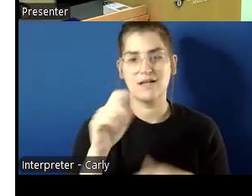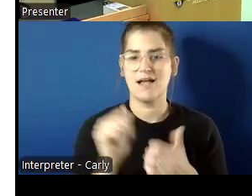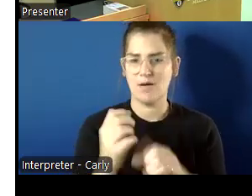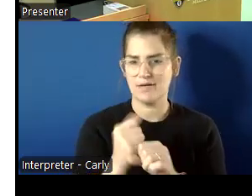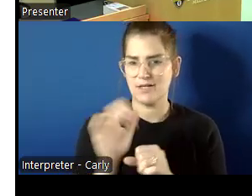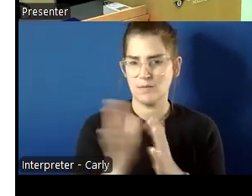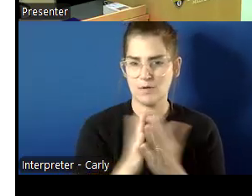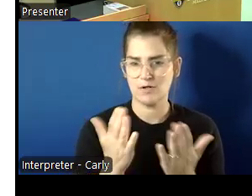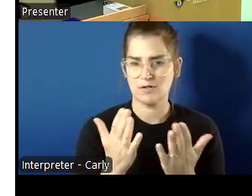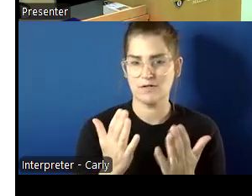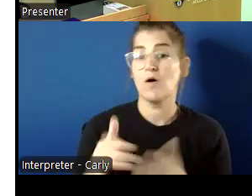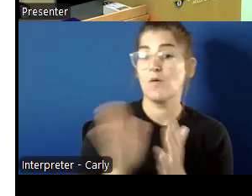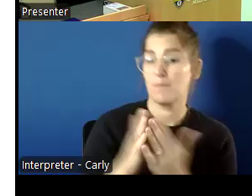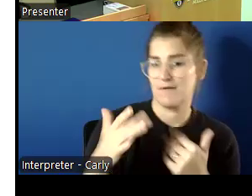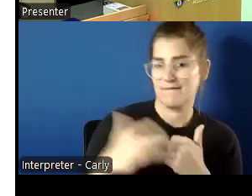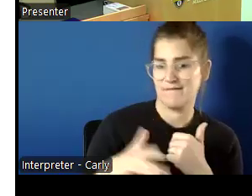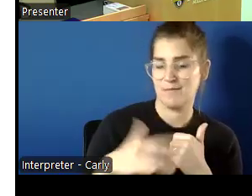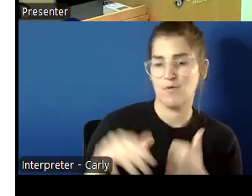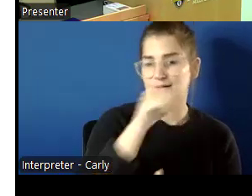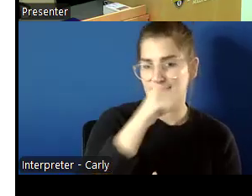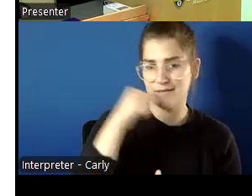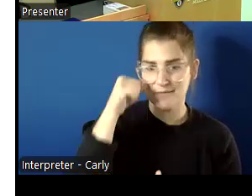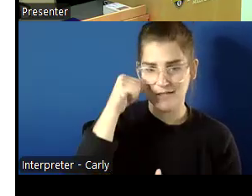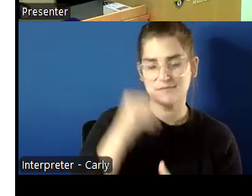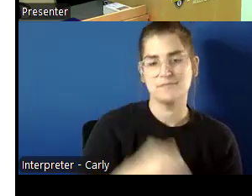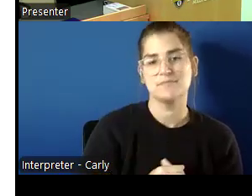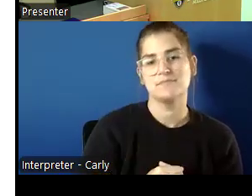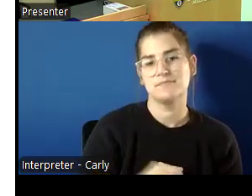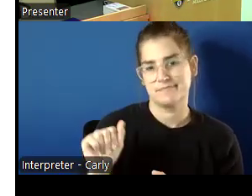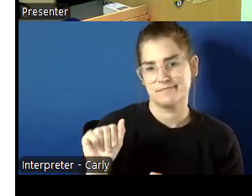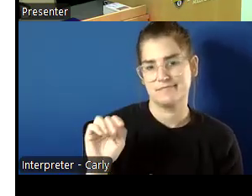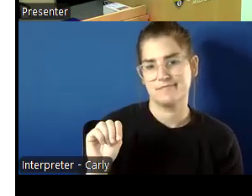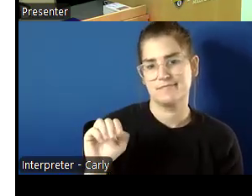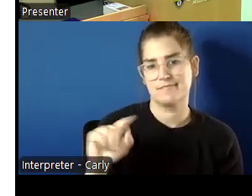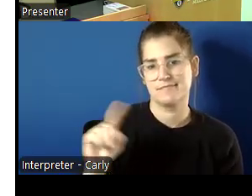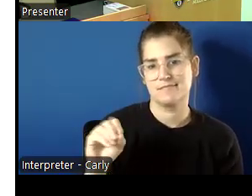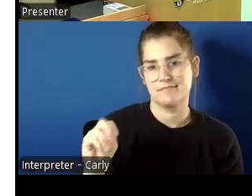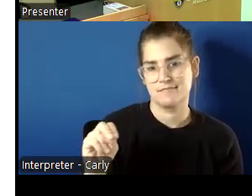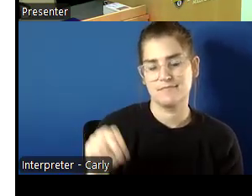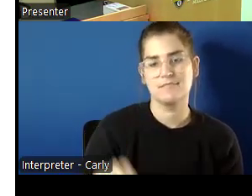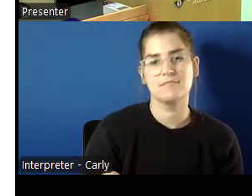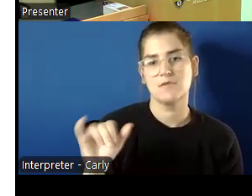Oh, the book is available on Amazon.com and also through uh Roman and Littlefield Publishing now